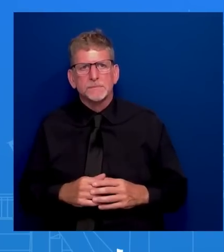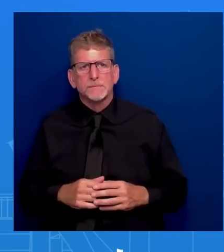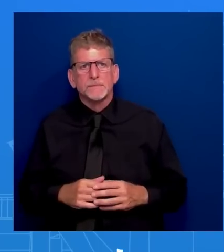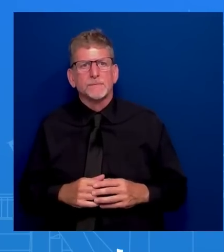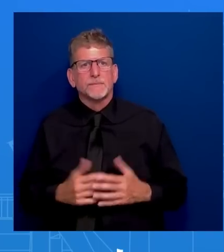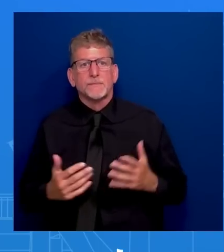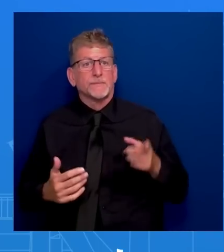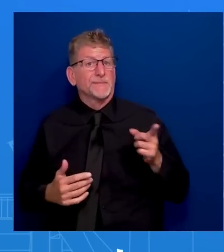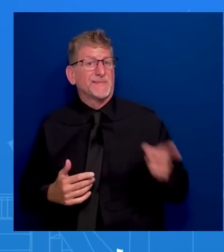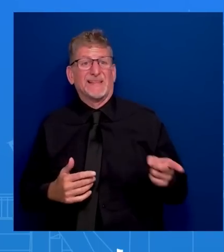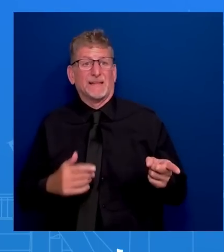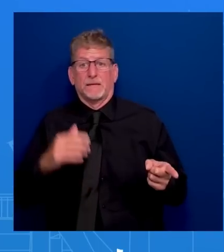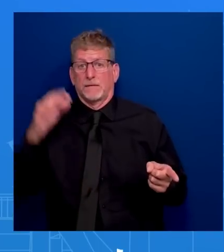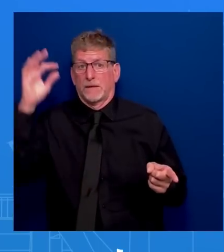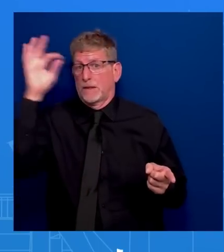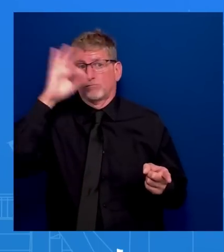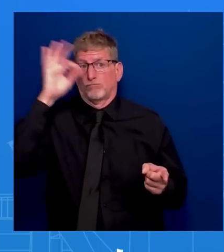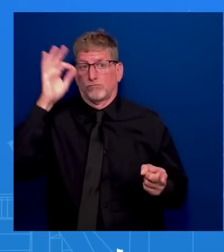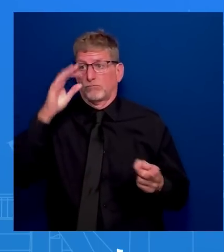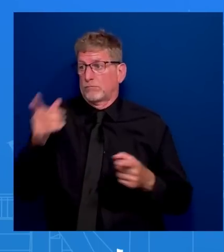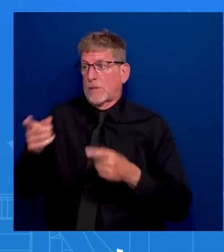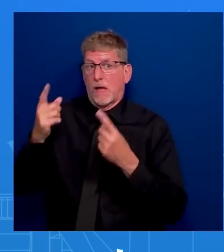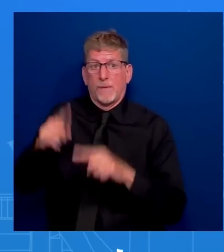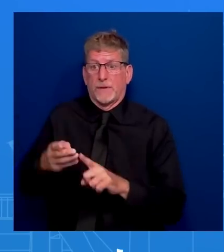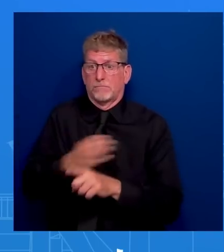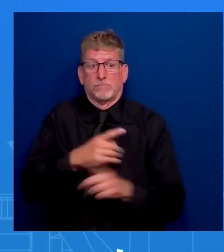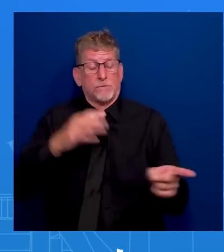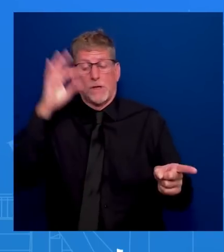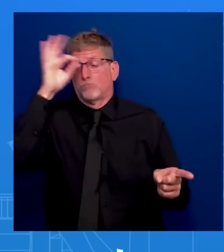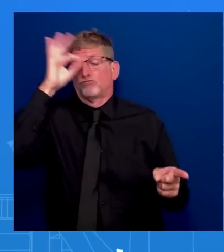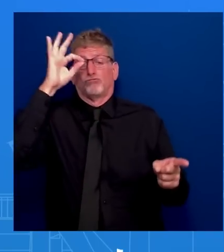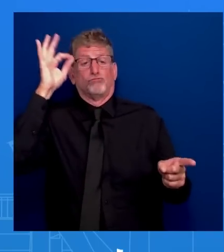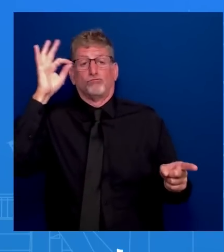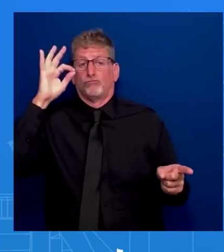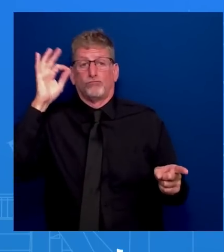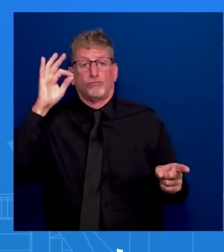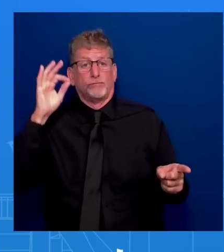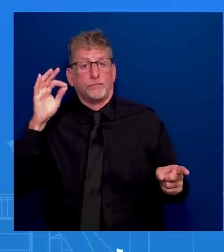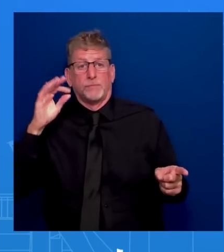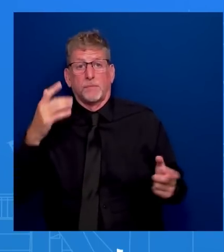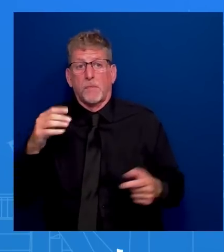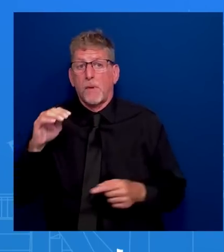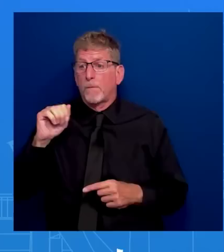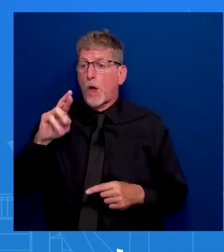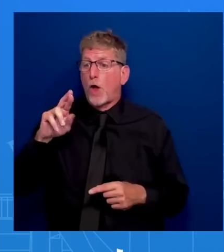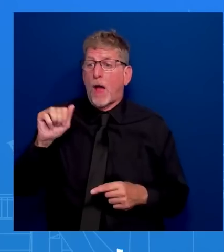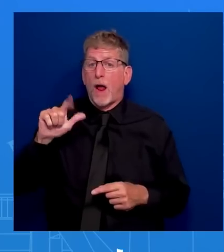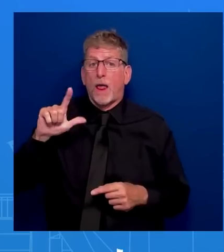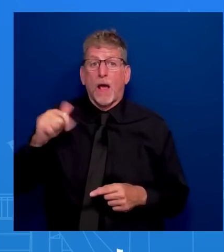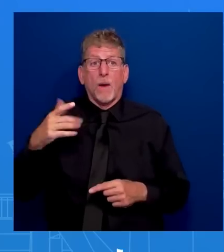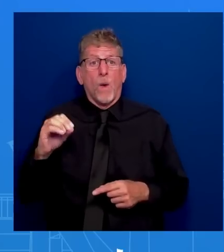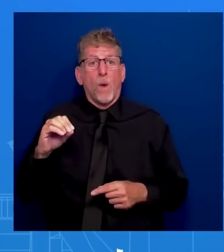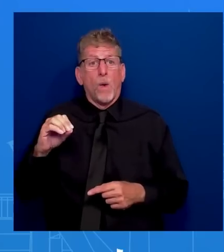The Press: But, so did someone flag it for him? Ms. Jean-Pierre: He learned about it, really, like all of us did. I'm sure maybe someone on his team flagged it for him,